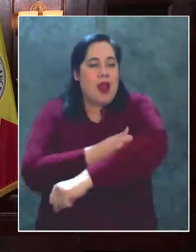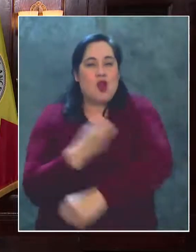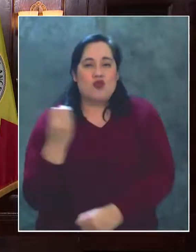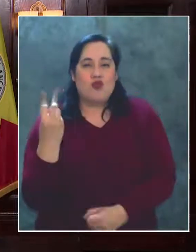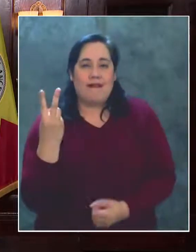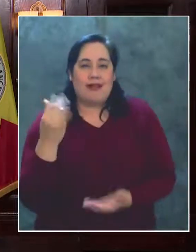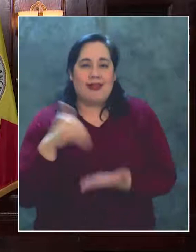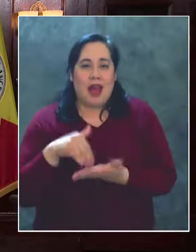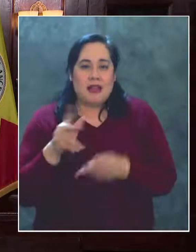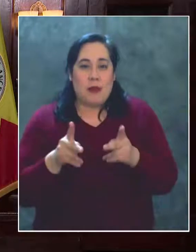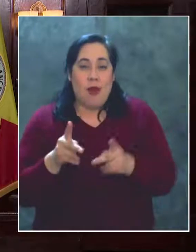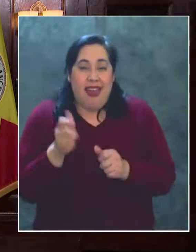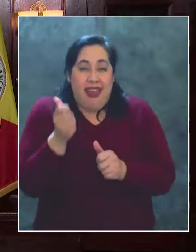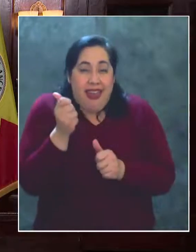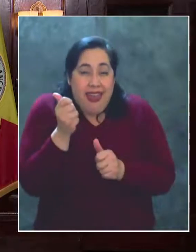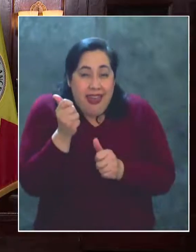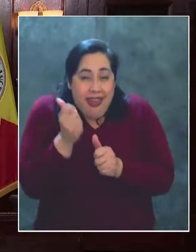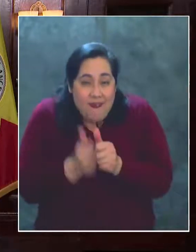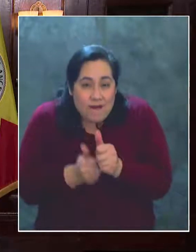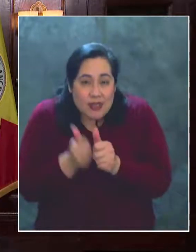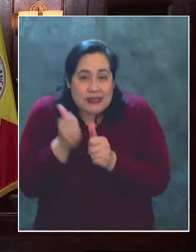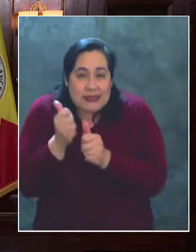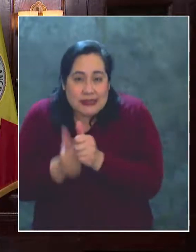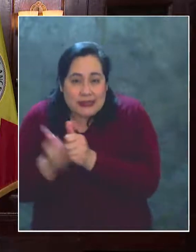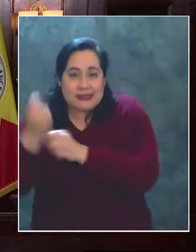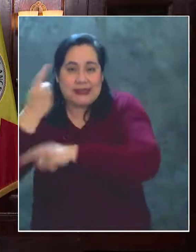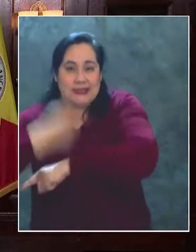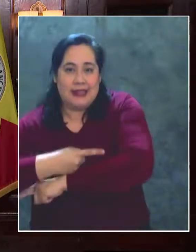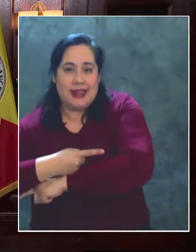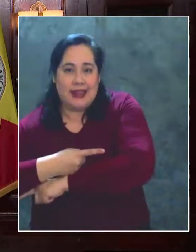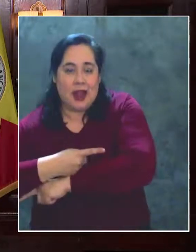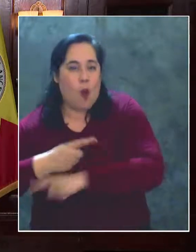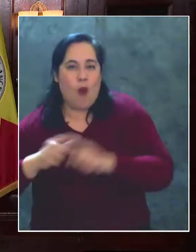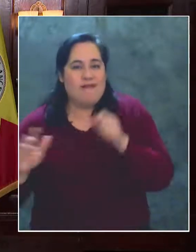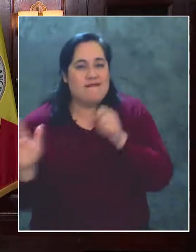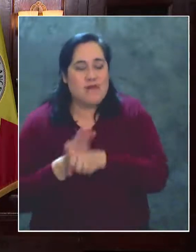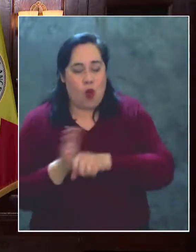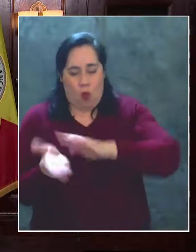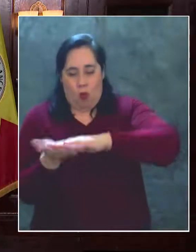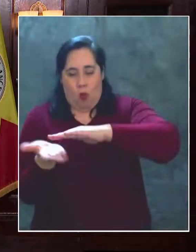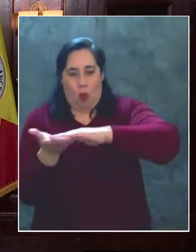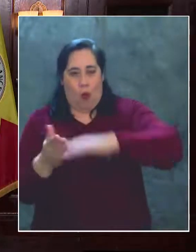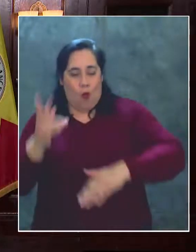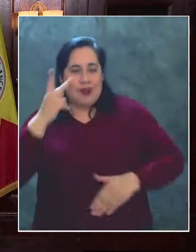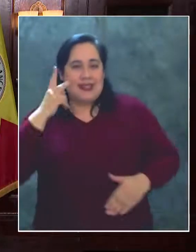THE CAPACITY TO VACCINATE 12,000 PEOPLE EACH DAY.